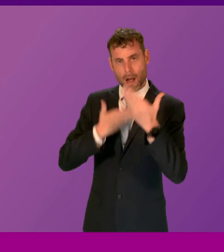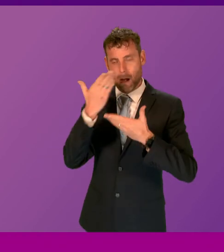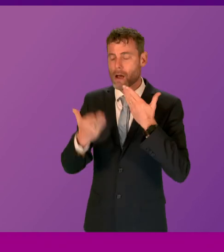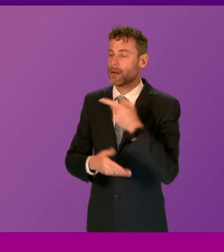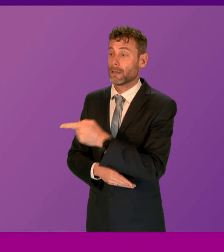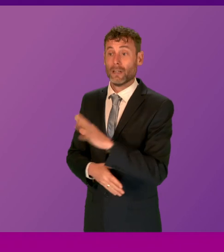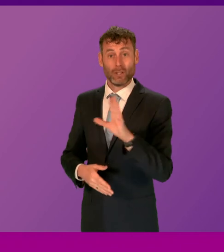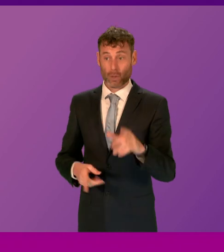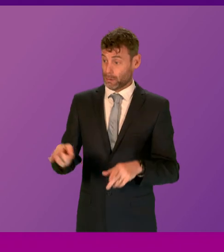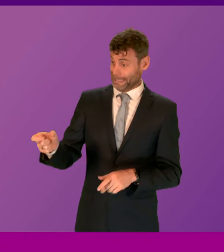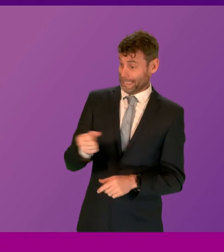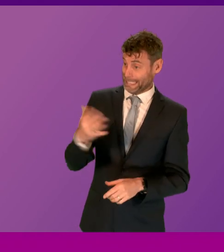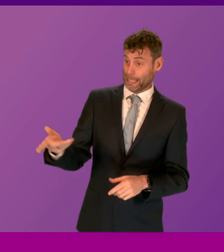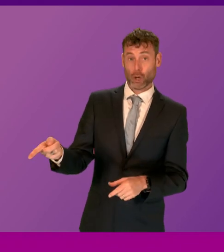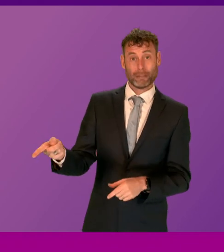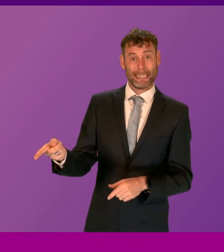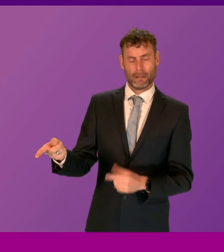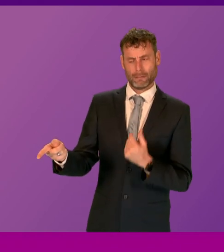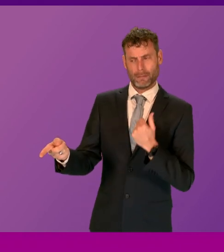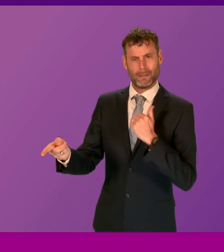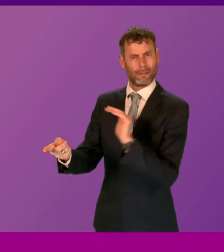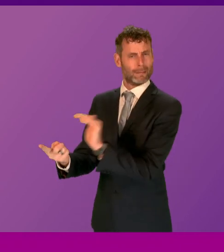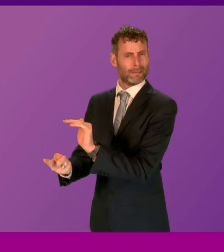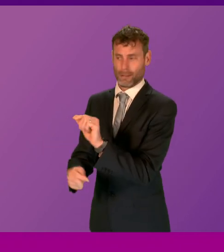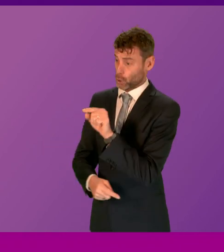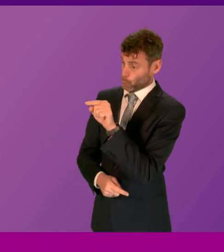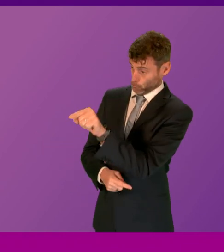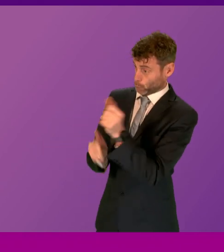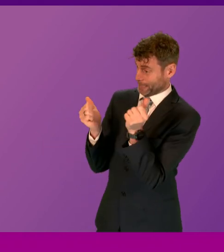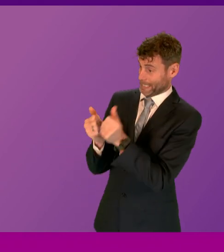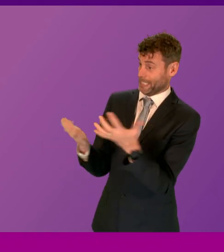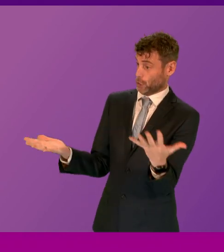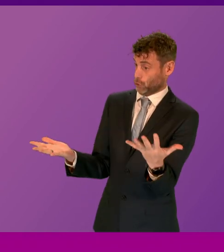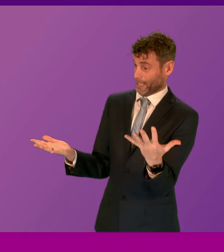I will be interested to know whether the First Minister disagrees that it was a promise to